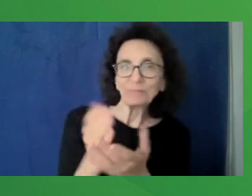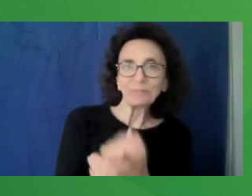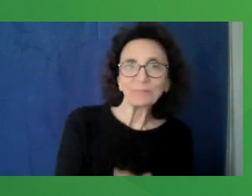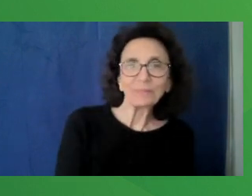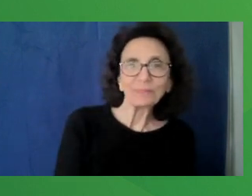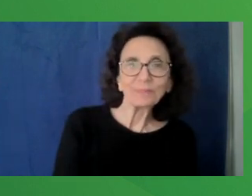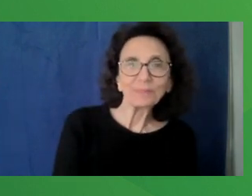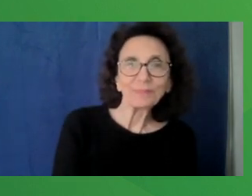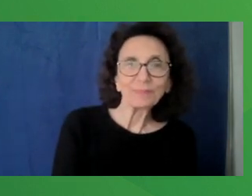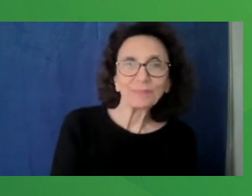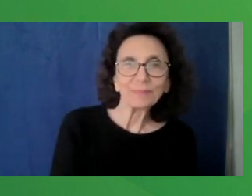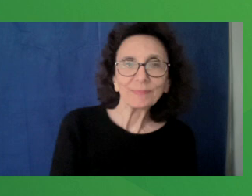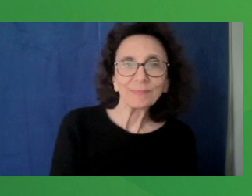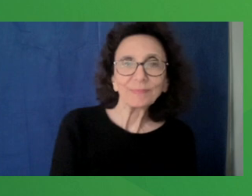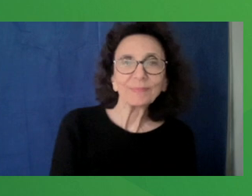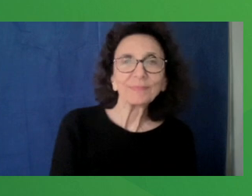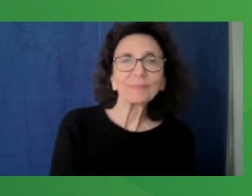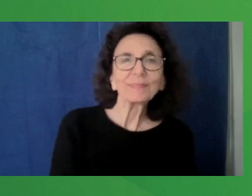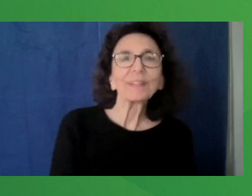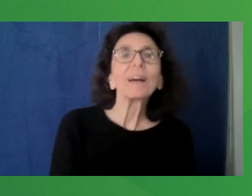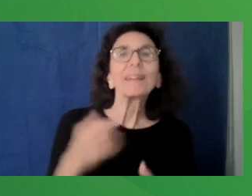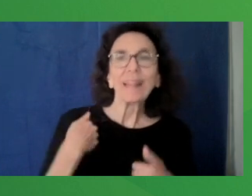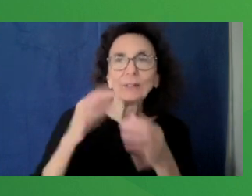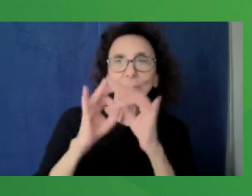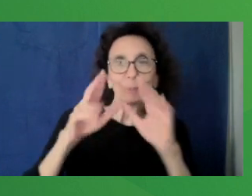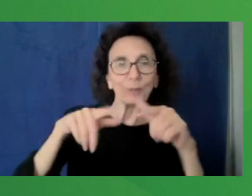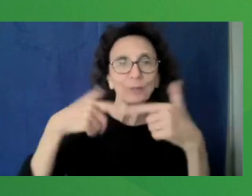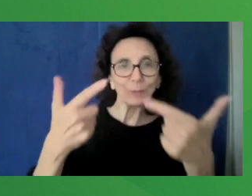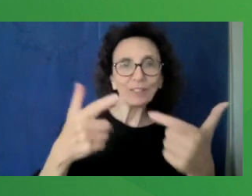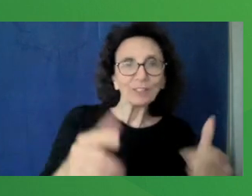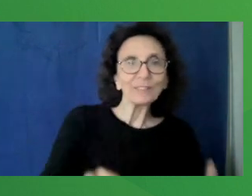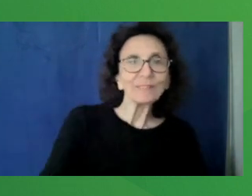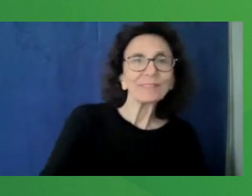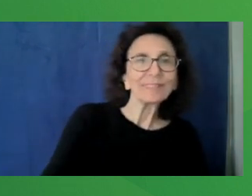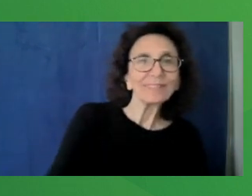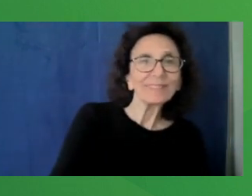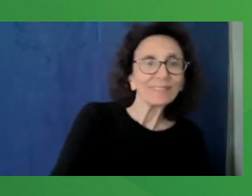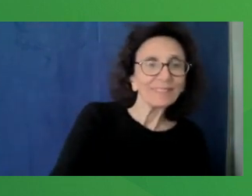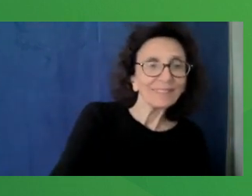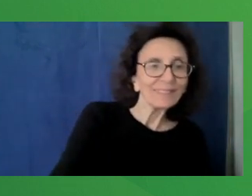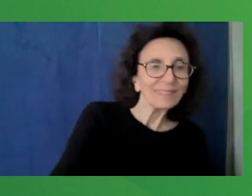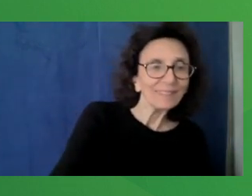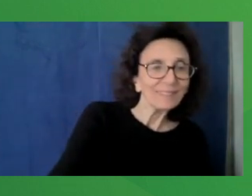Thank you, Dr. Bond. Hi, everyone again. My name is Janae Briscoe. And I'm so excited to